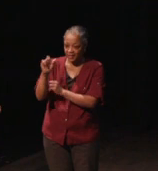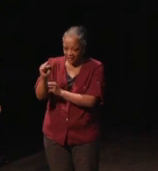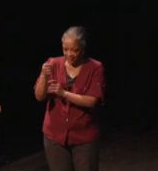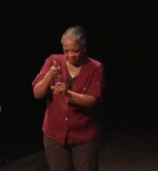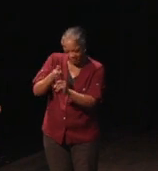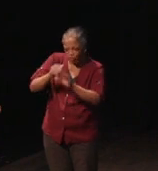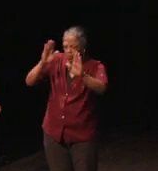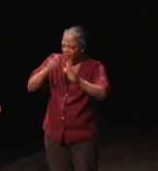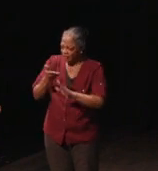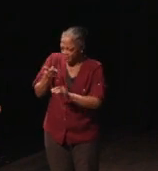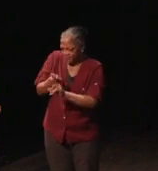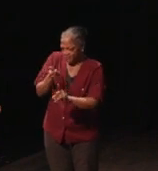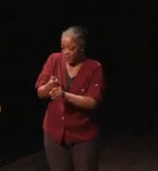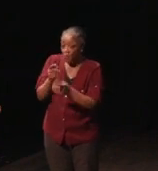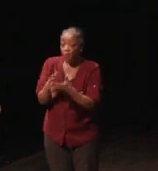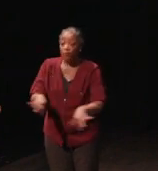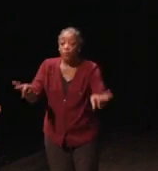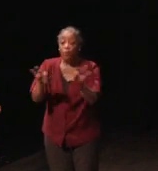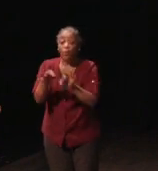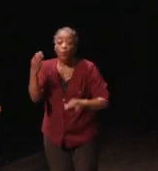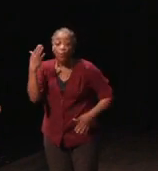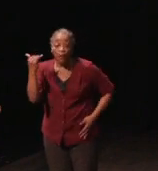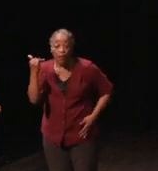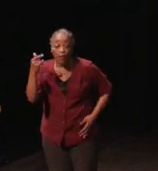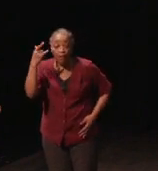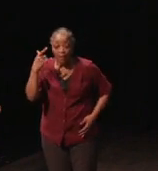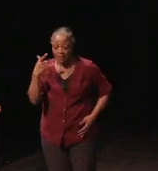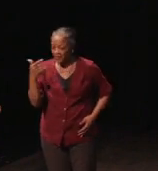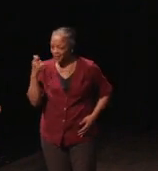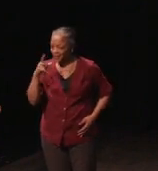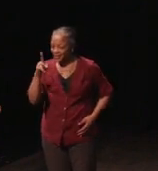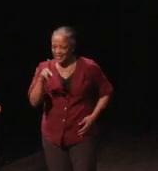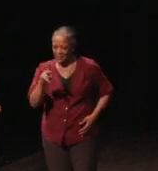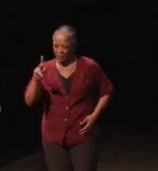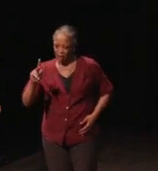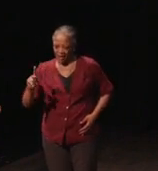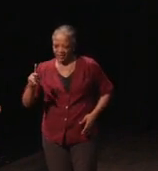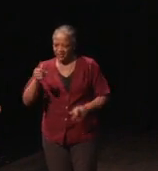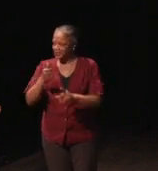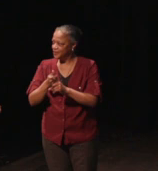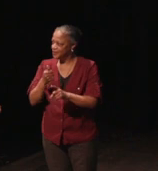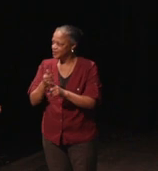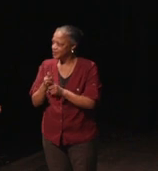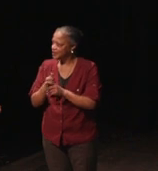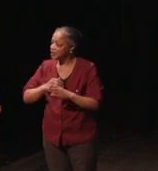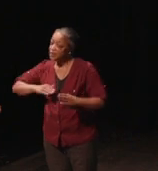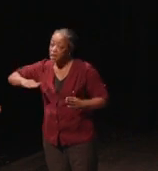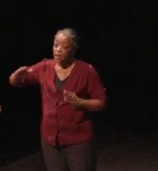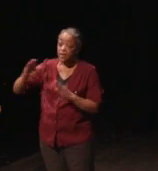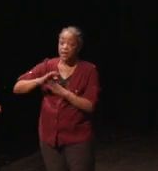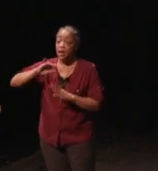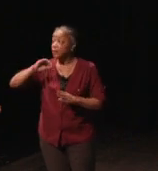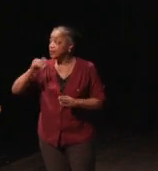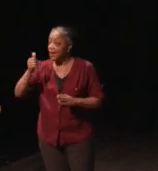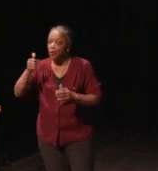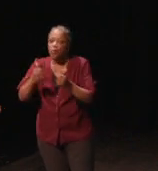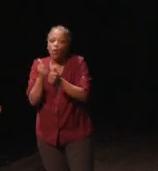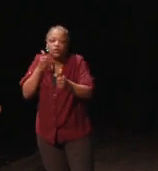But the reason why this is important is because Kim Kardashian is one of the top 10 most followed people on Twitter.